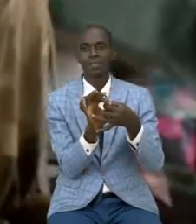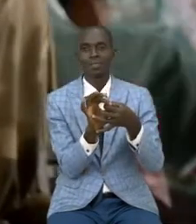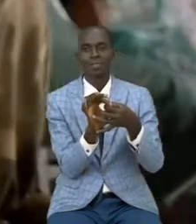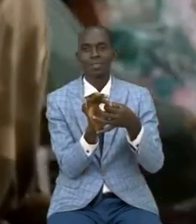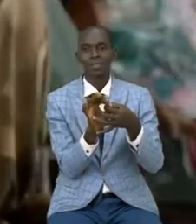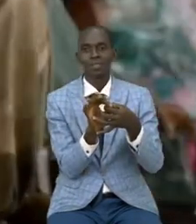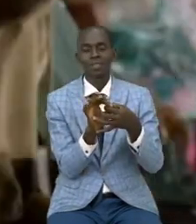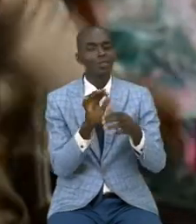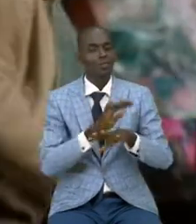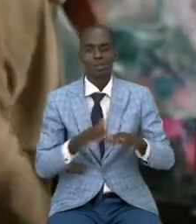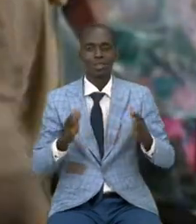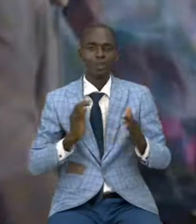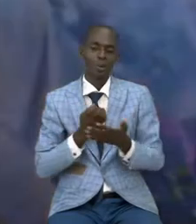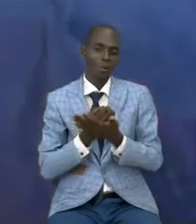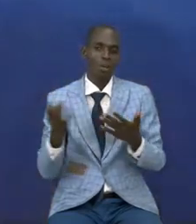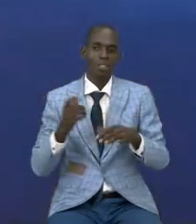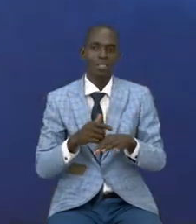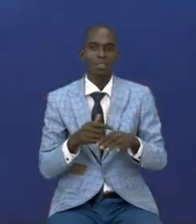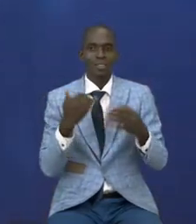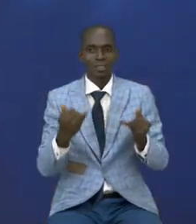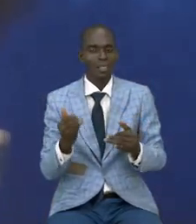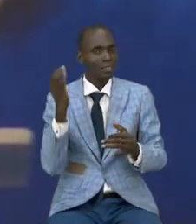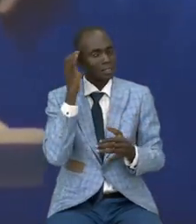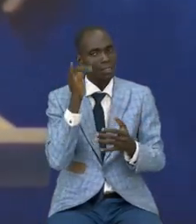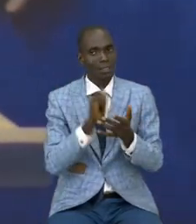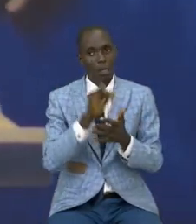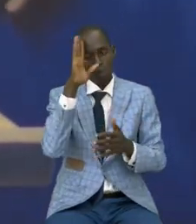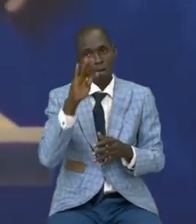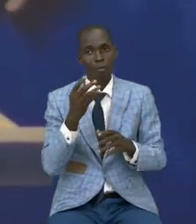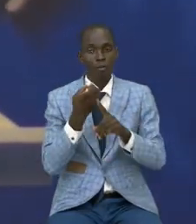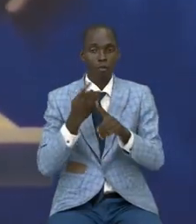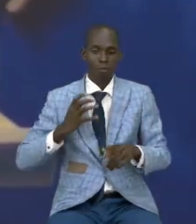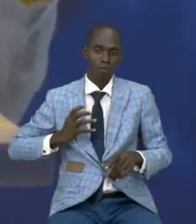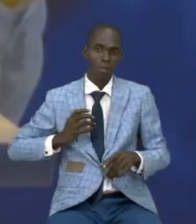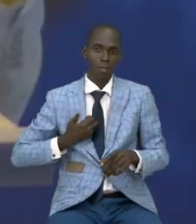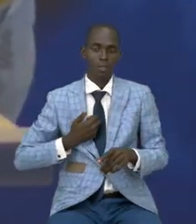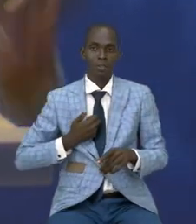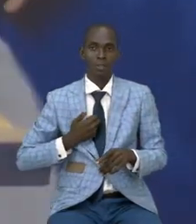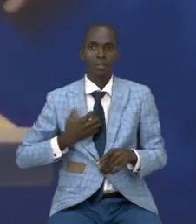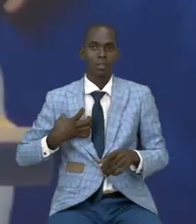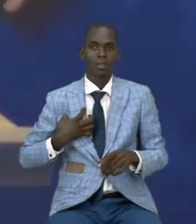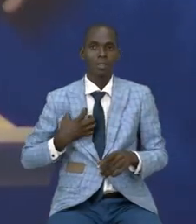with time listen to the man all the way from canada obliged and the lord opened their eyes